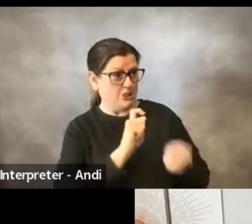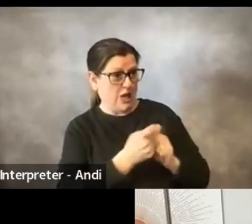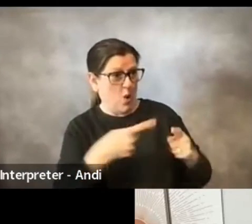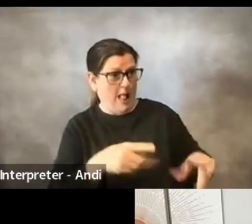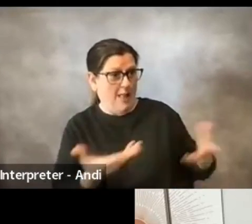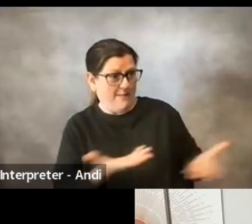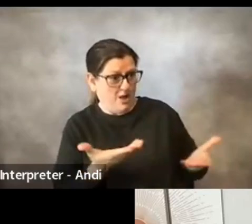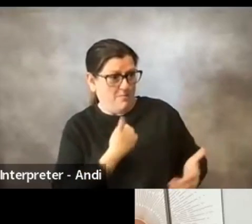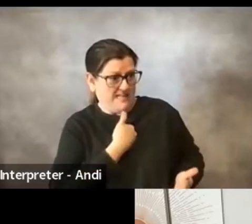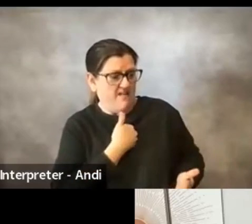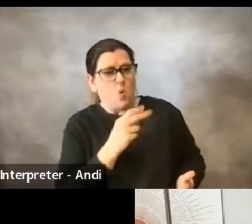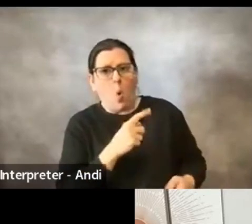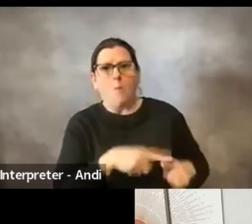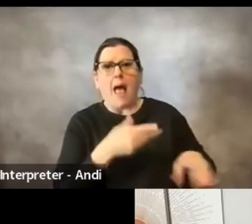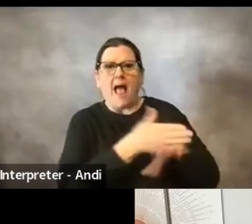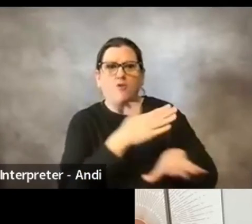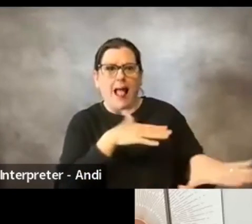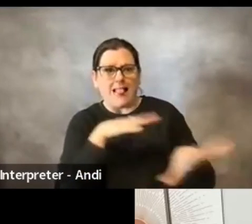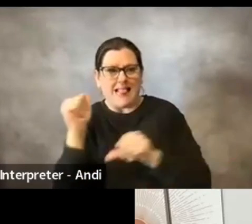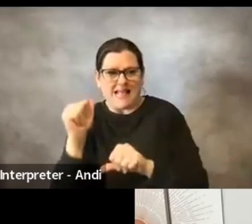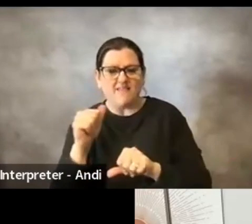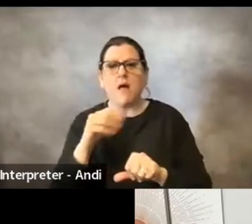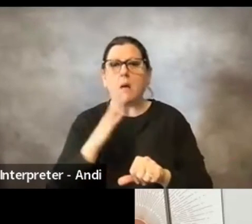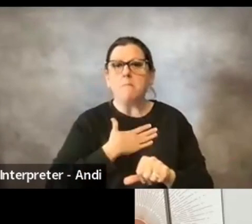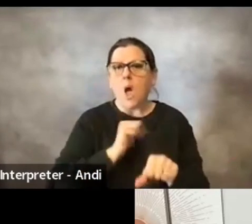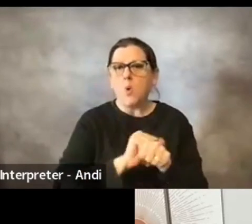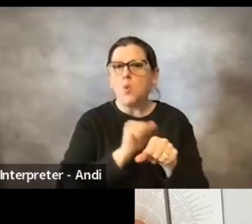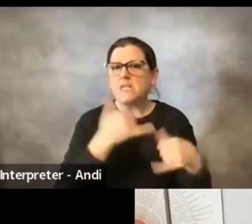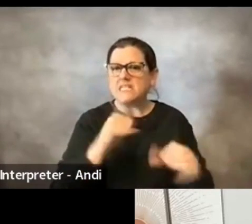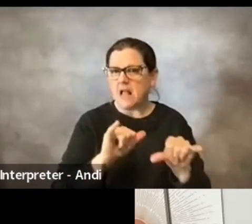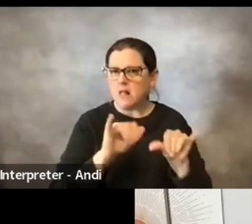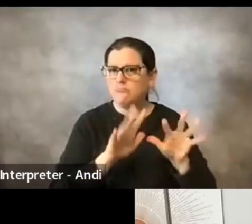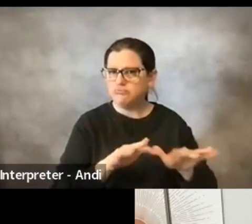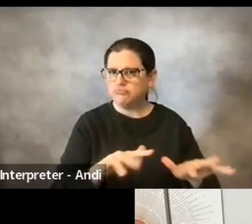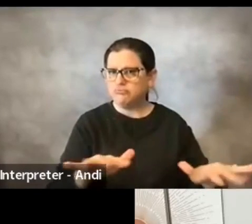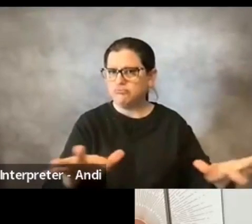guarantee you when I'm gone, some of the things that I've done will still live on. And that's has to be the objective,